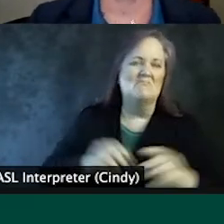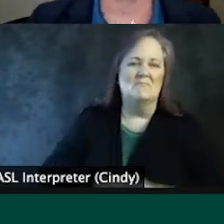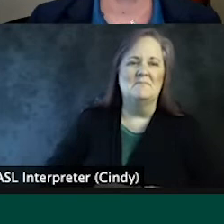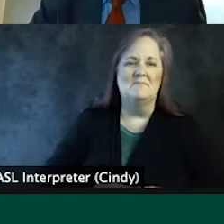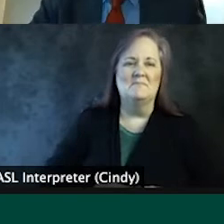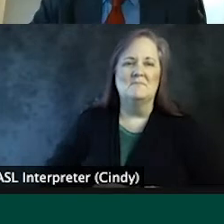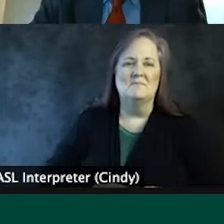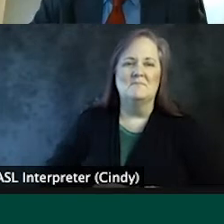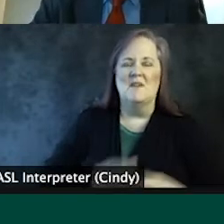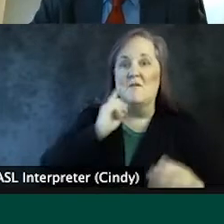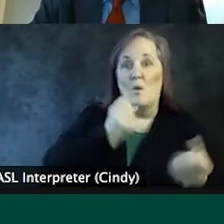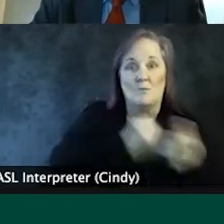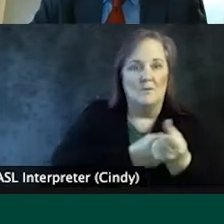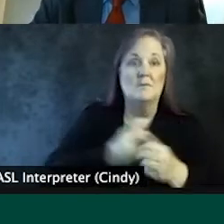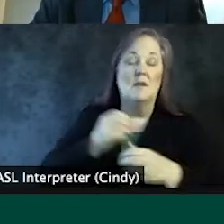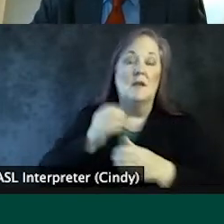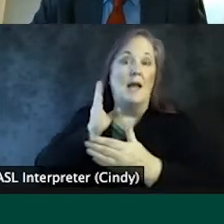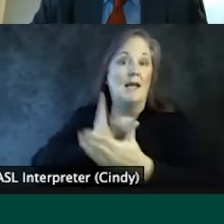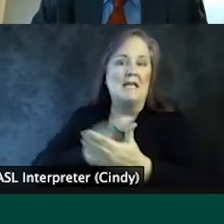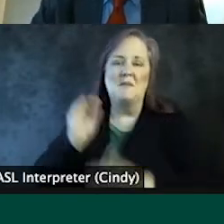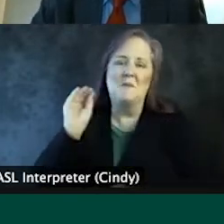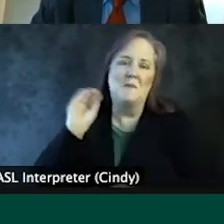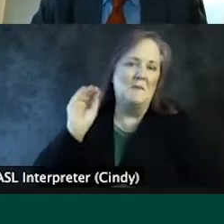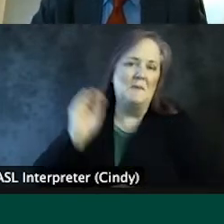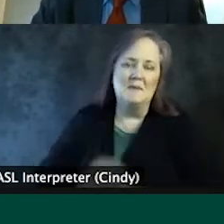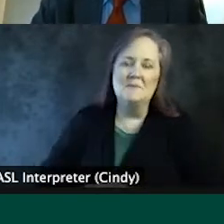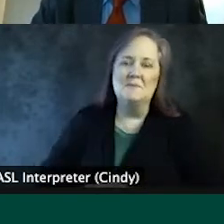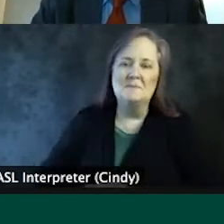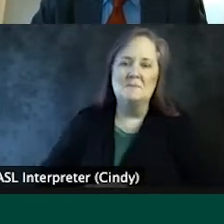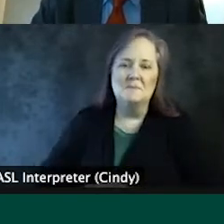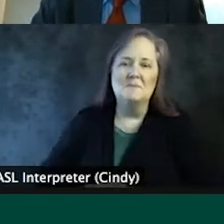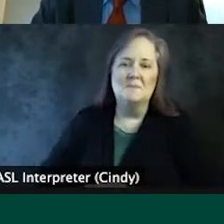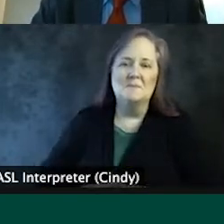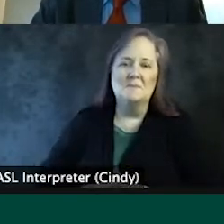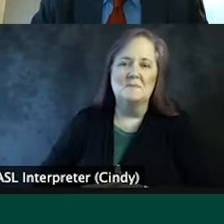No, so the Florida one had a condition in it